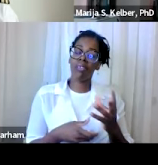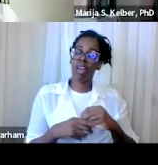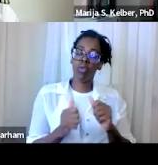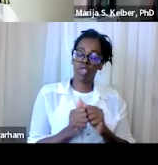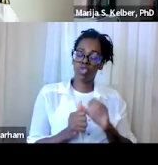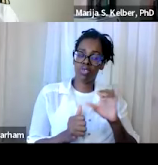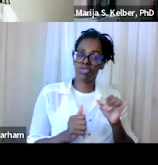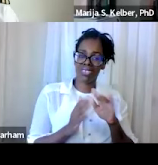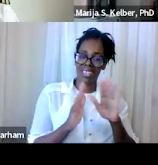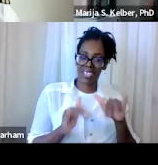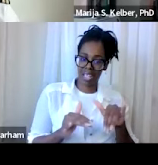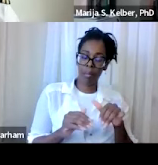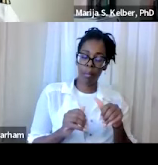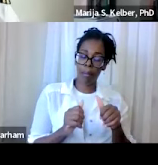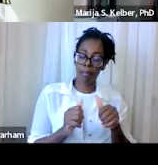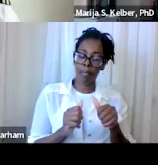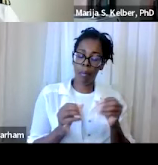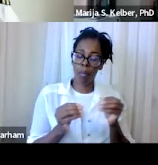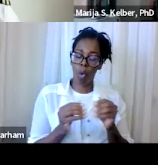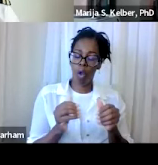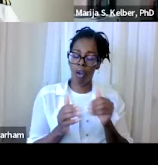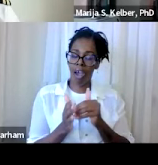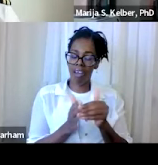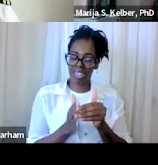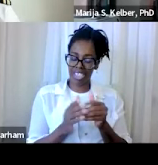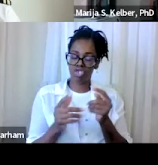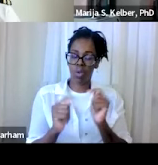are more likely to attempt and die by suicide.